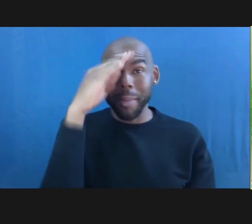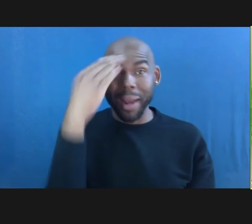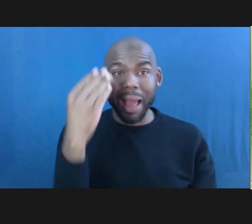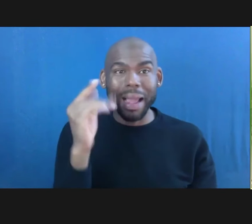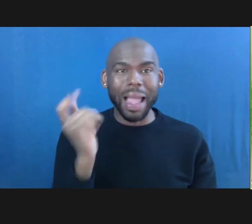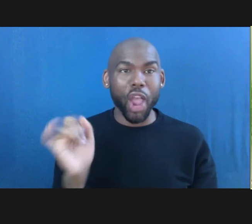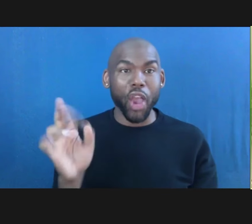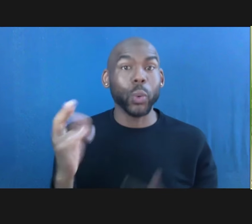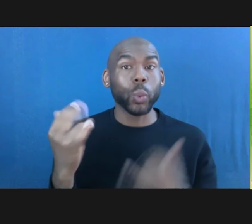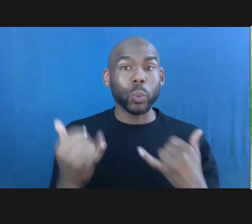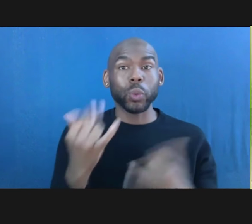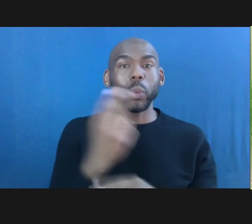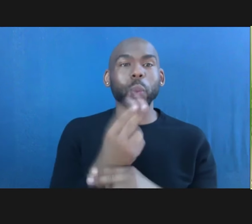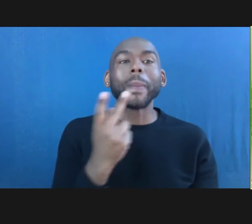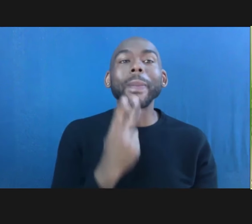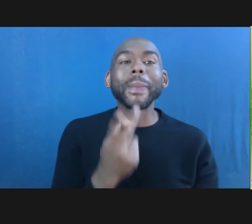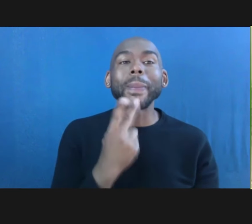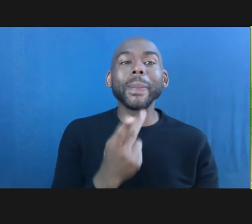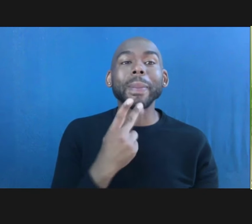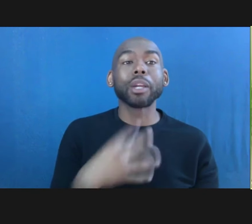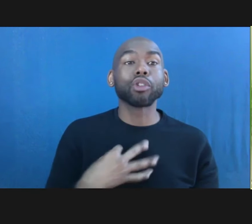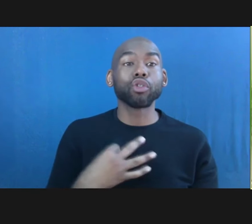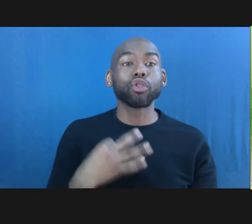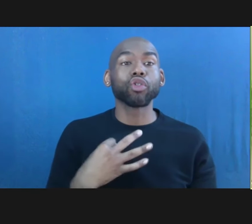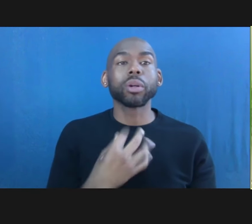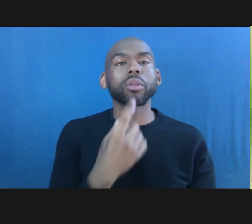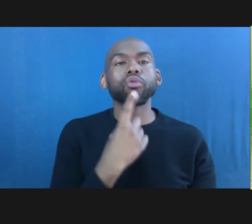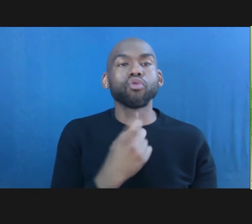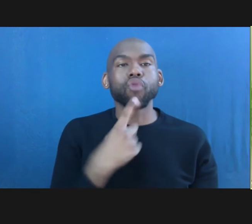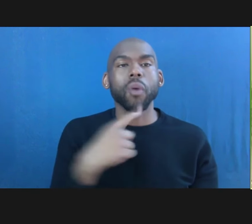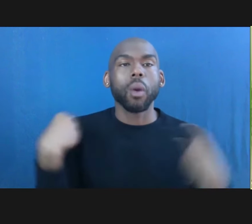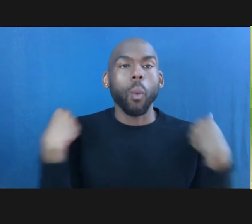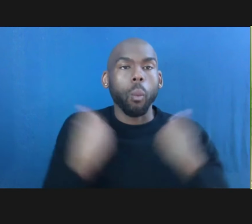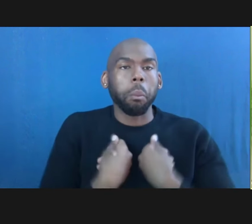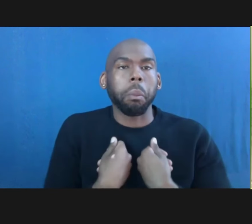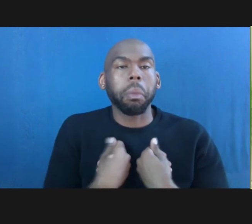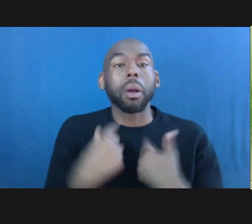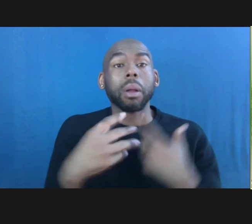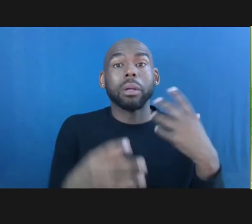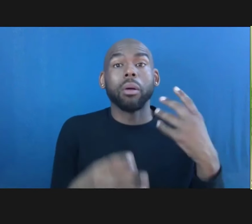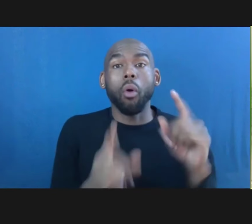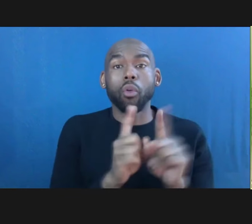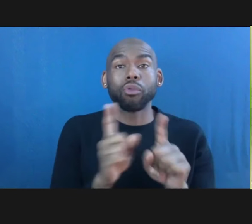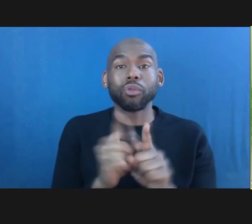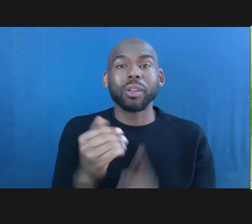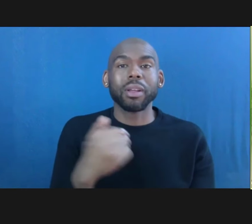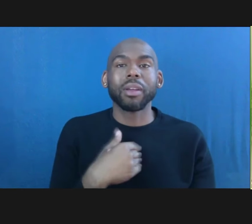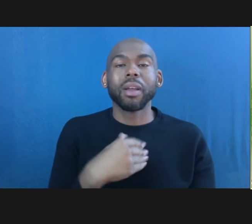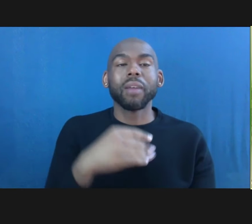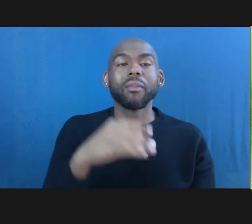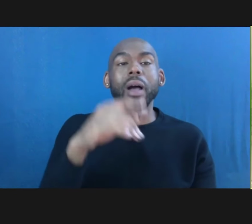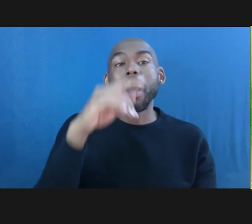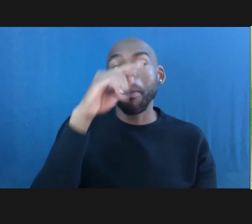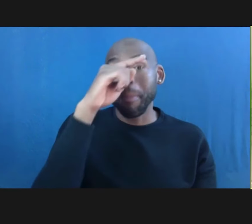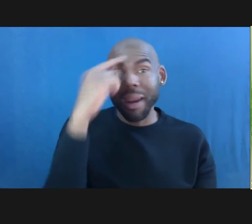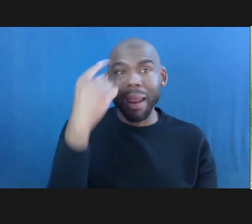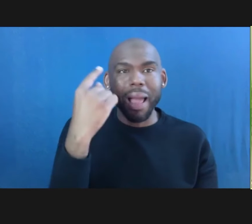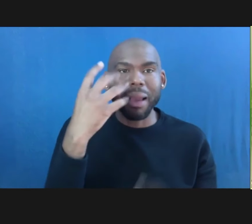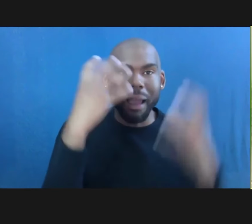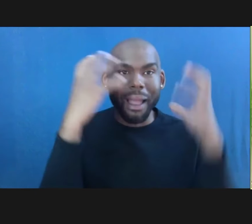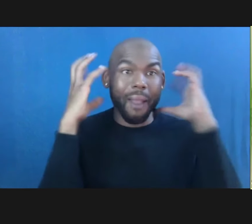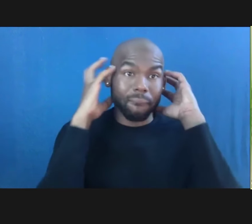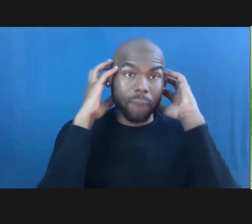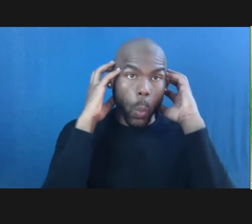a pink shirt and a red cardigan, in addition to my black over the ear headphones. So welcome